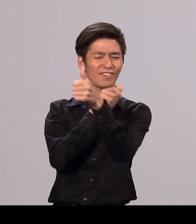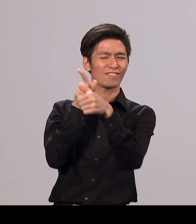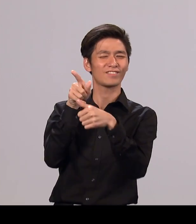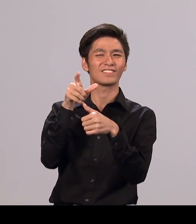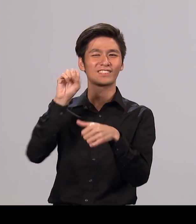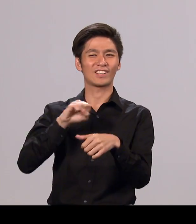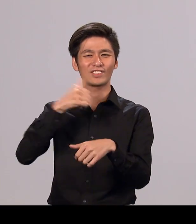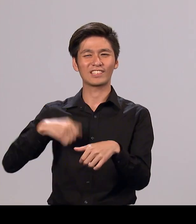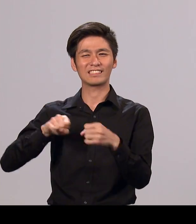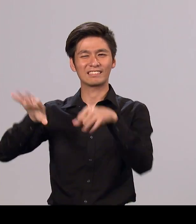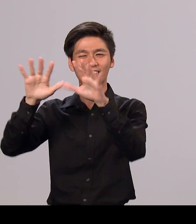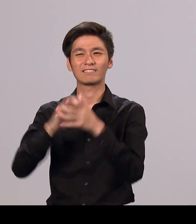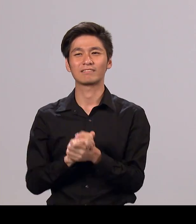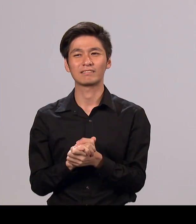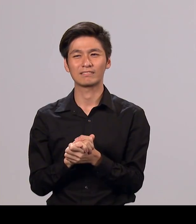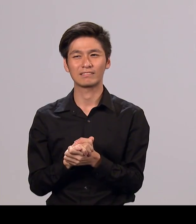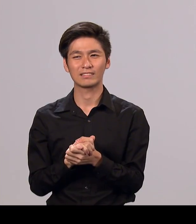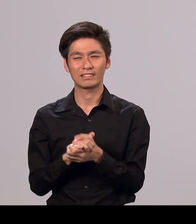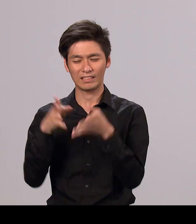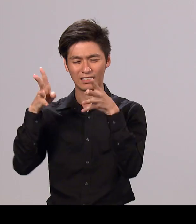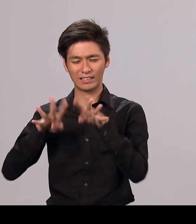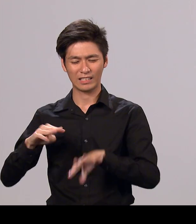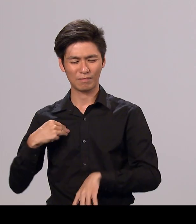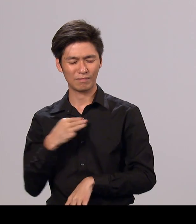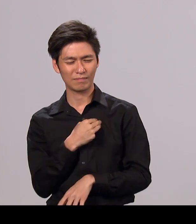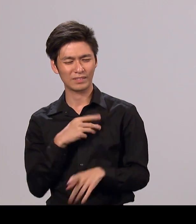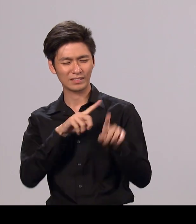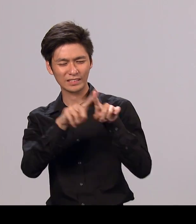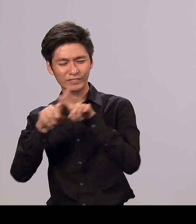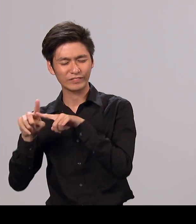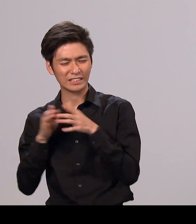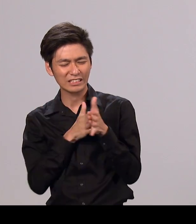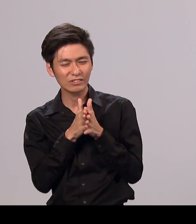So, ASEAN has got different interests and it is very hard to come together.